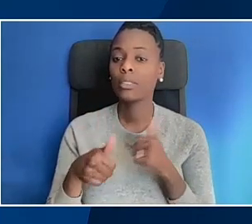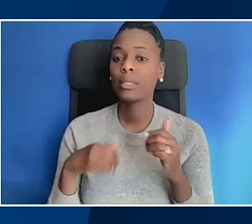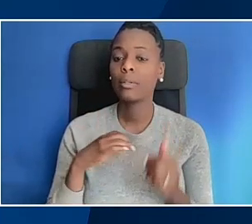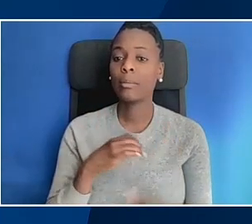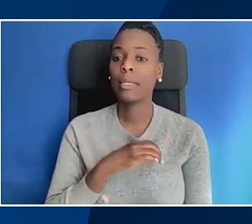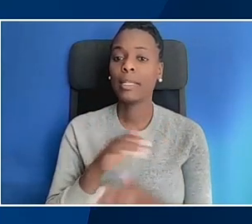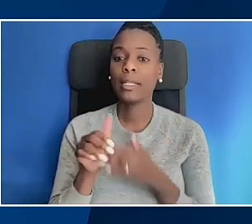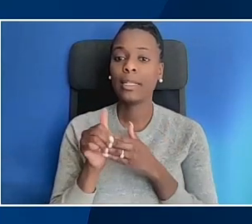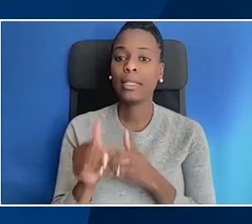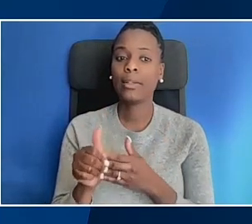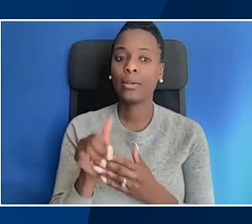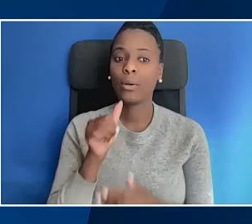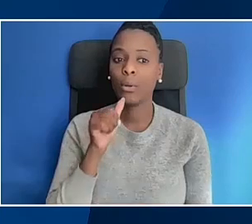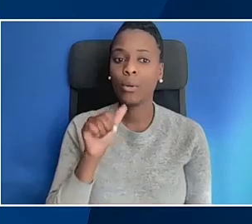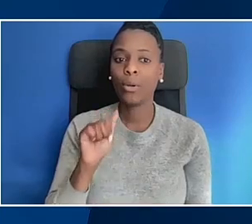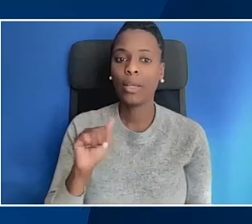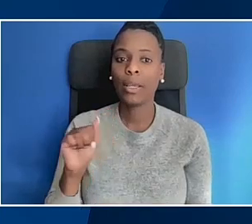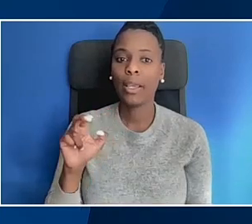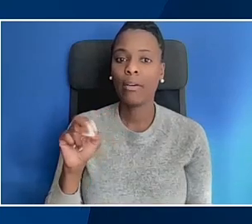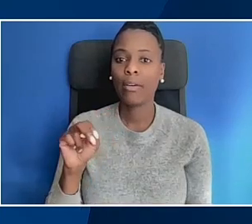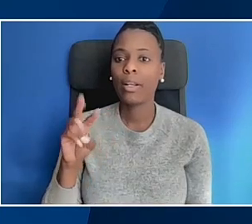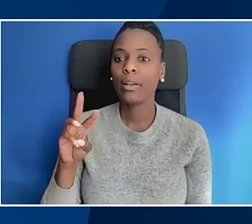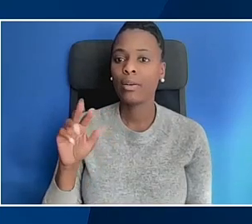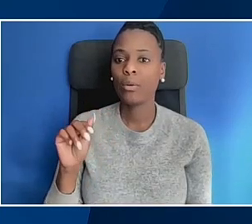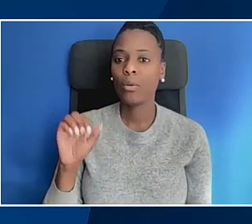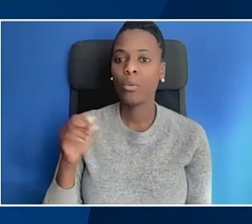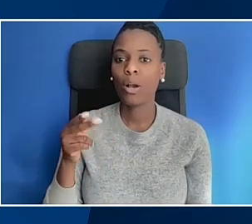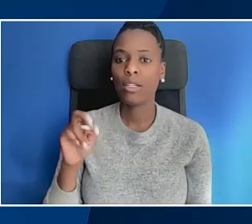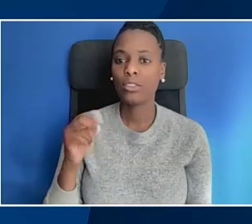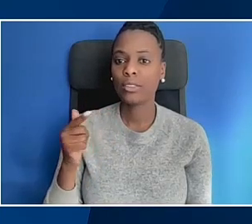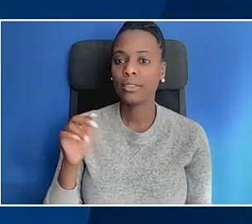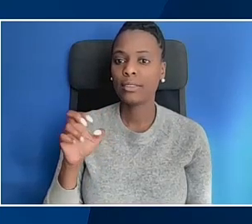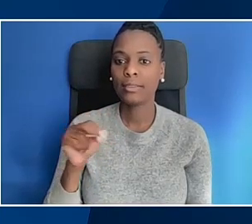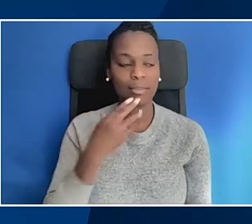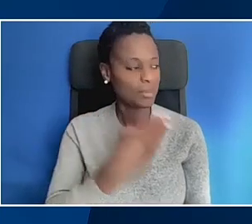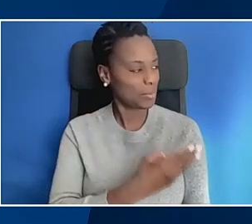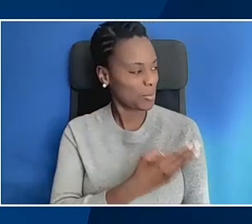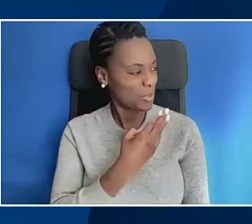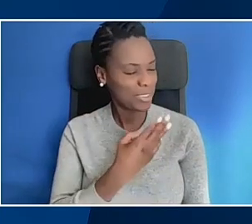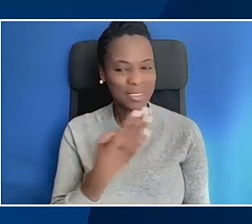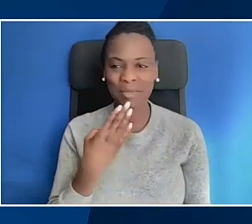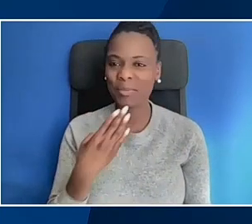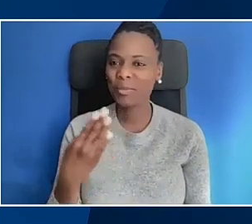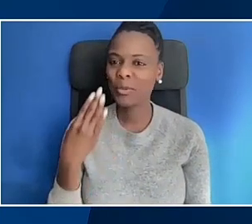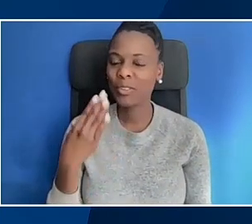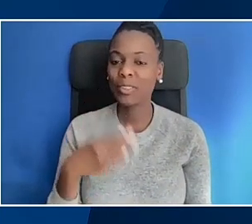Good morning, Aaron. Good morning. And assisting Aaron today we have Hannah